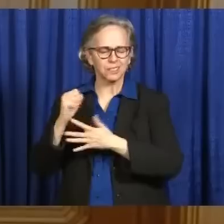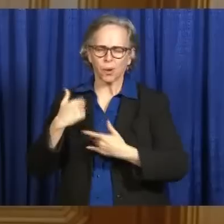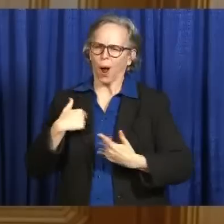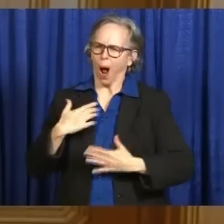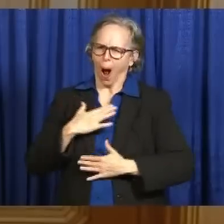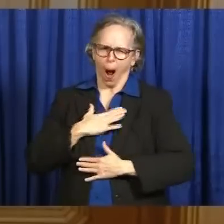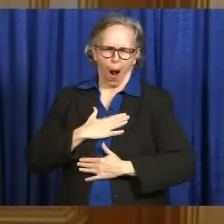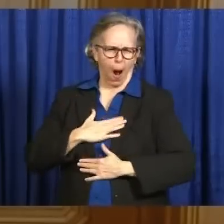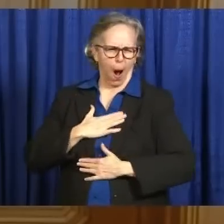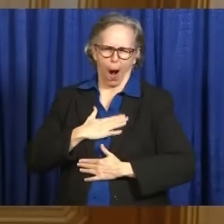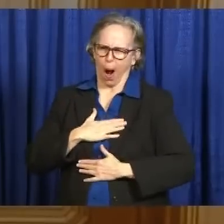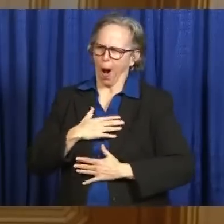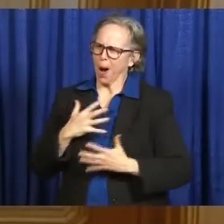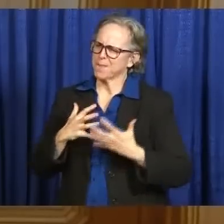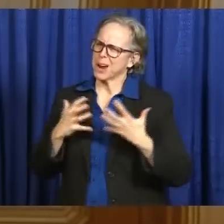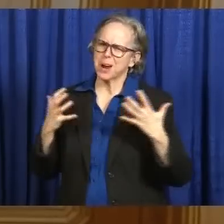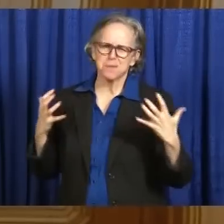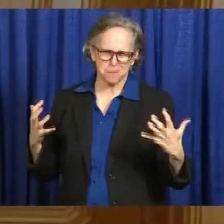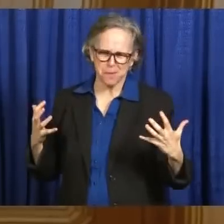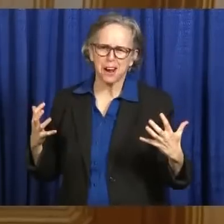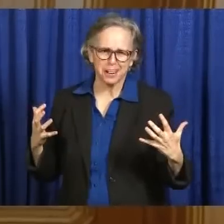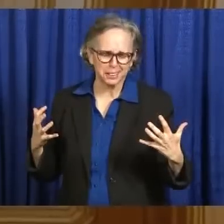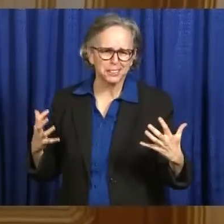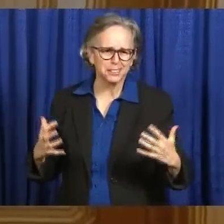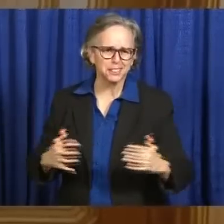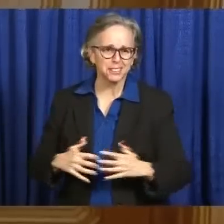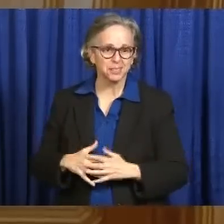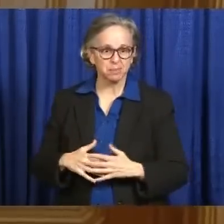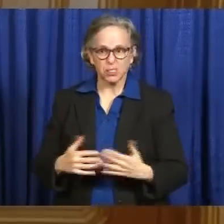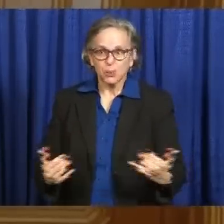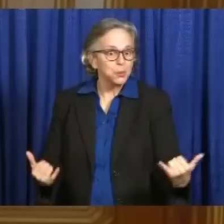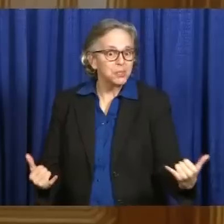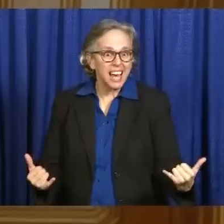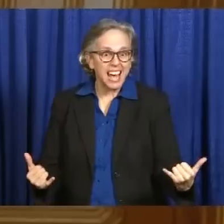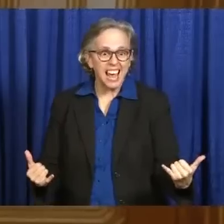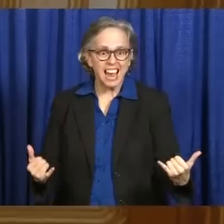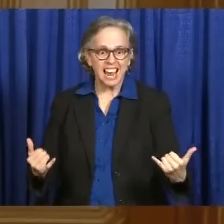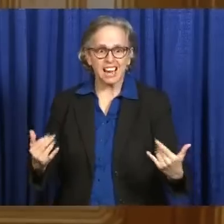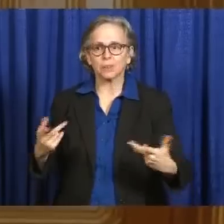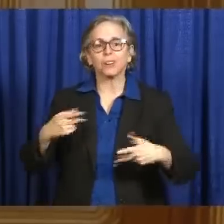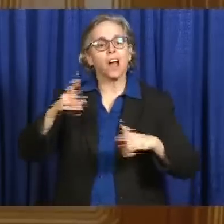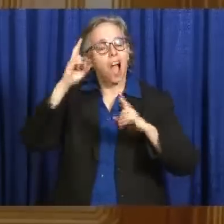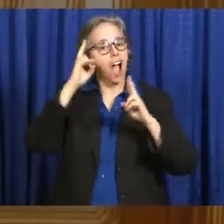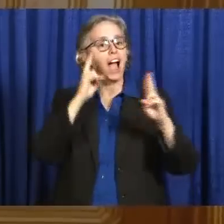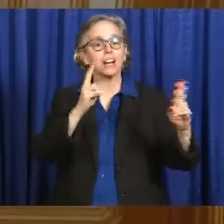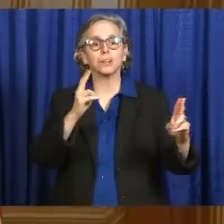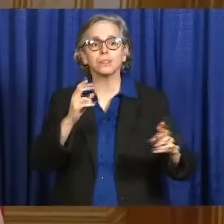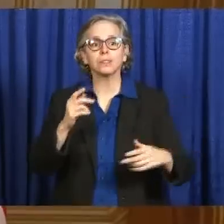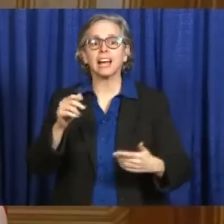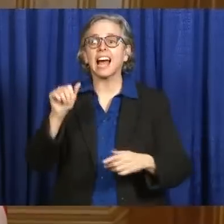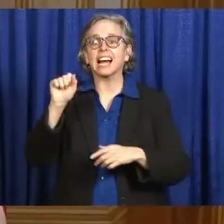ON CORONAVIRUS. WE ENJOYED DR. ACTION VERY